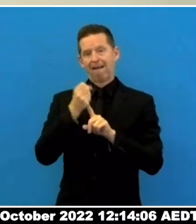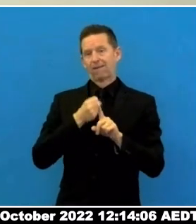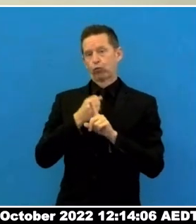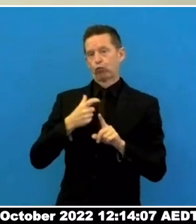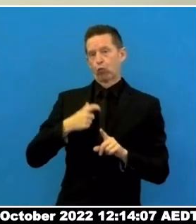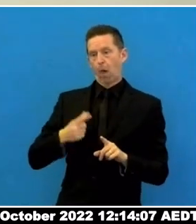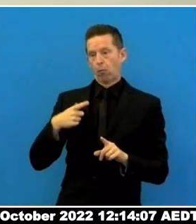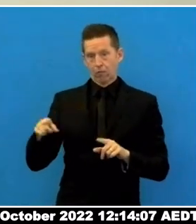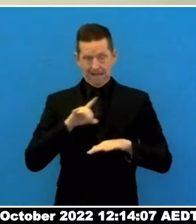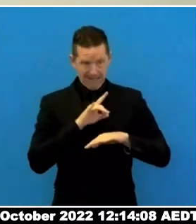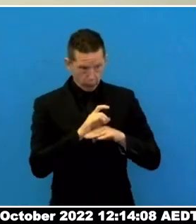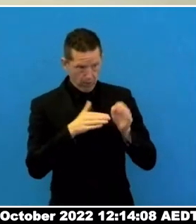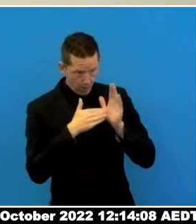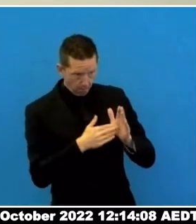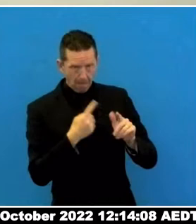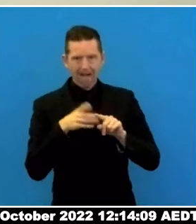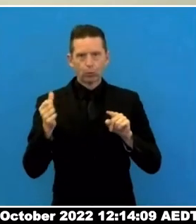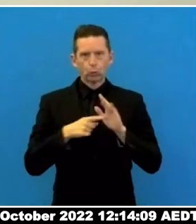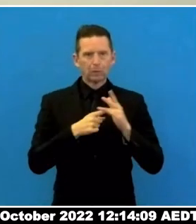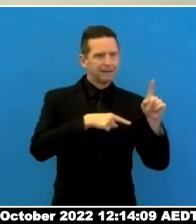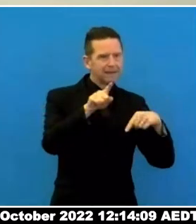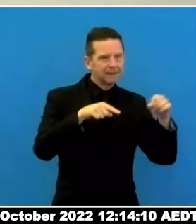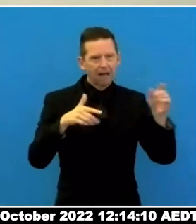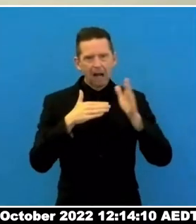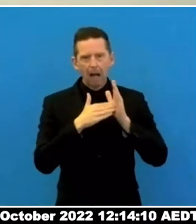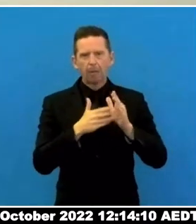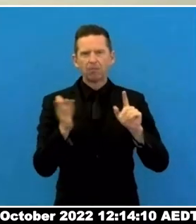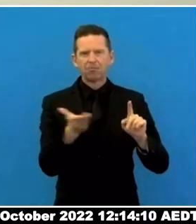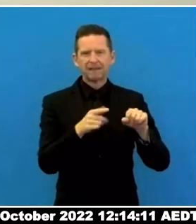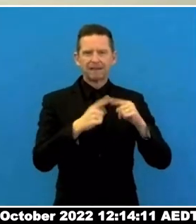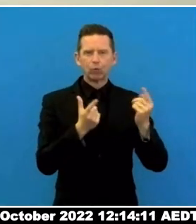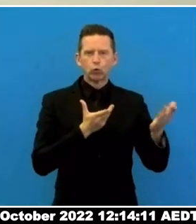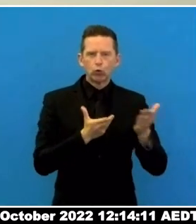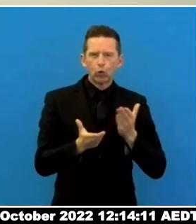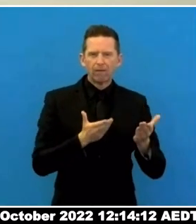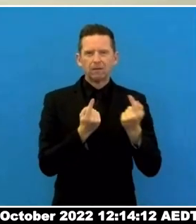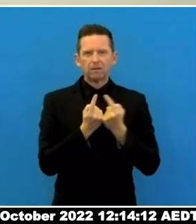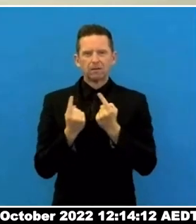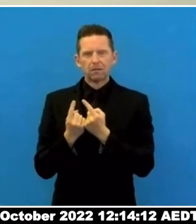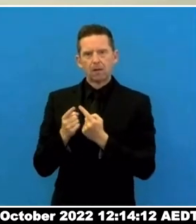is that advocacy work across the sector to enable those barriers to access